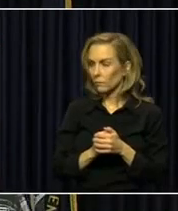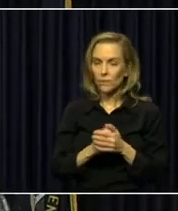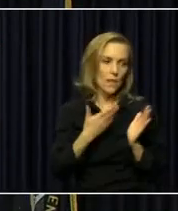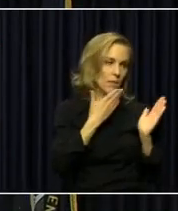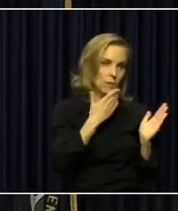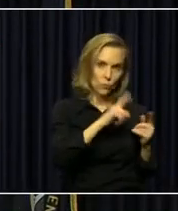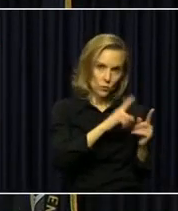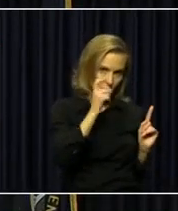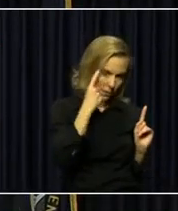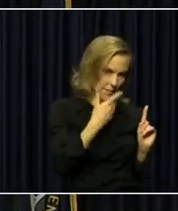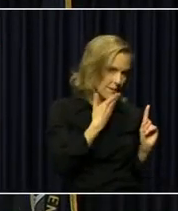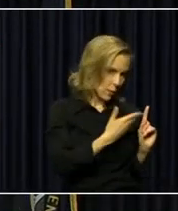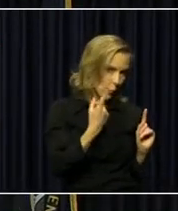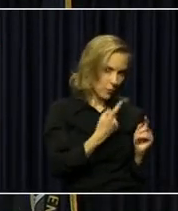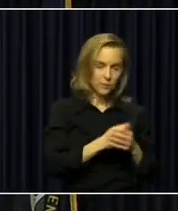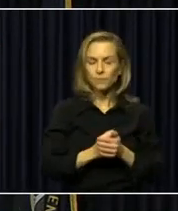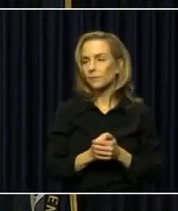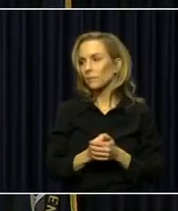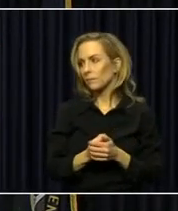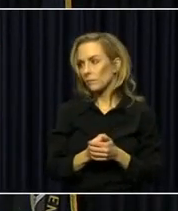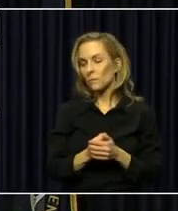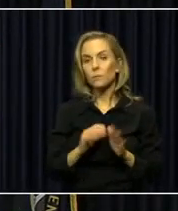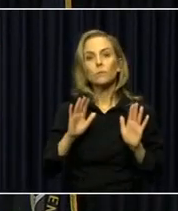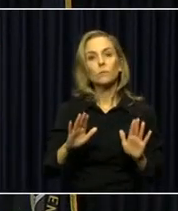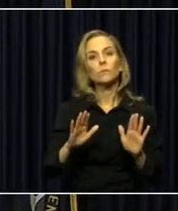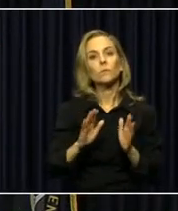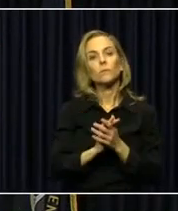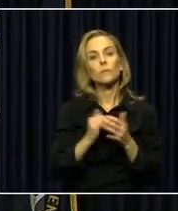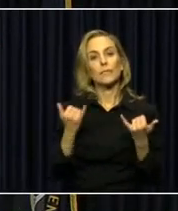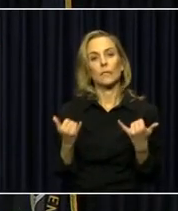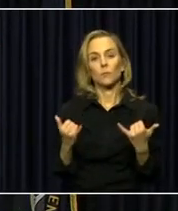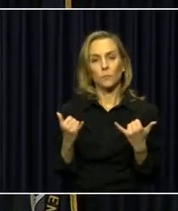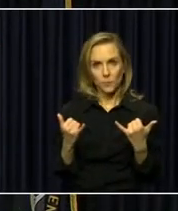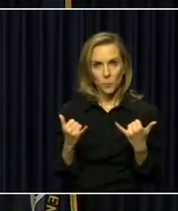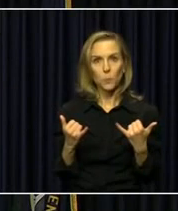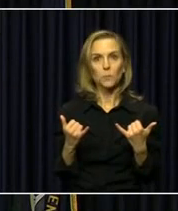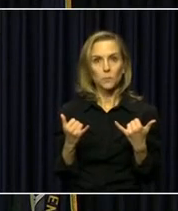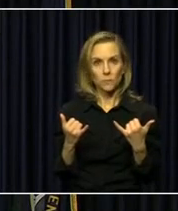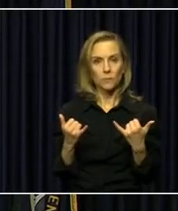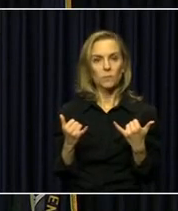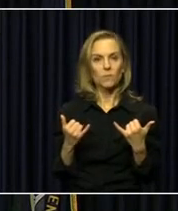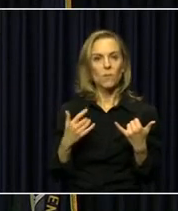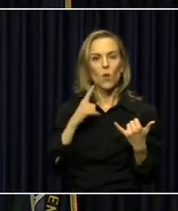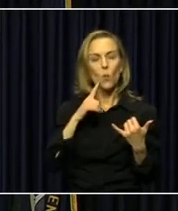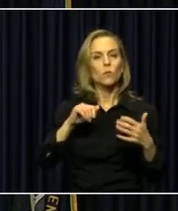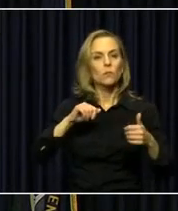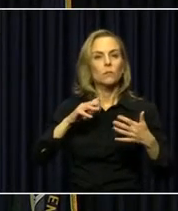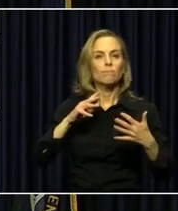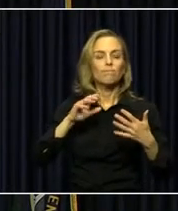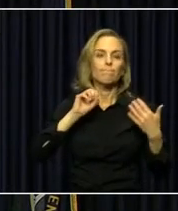NOW? WELL, FIRST WE FOCUSED ON INFECTION CONTROL.